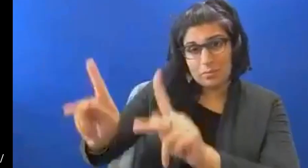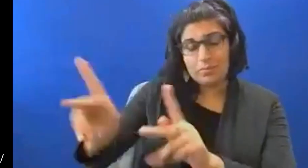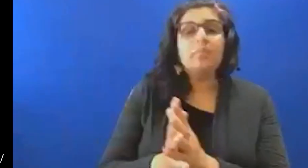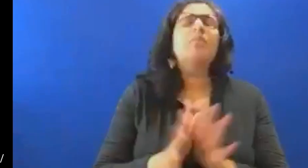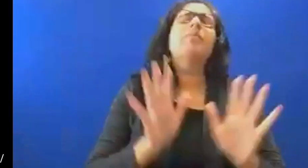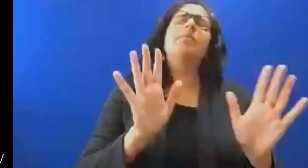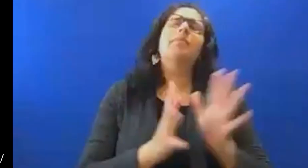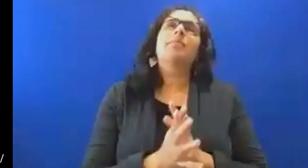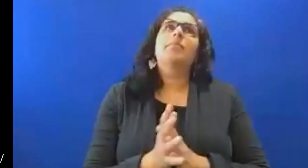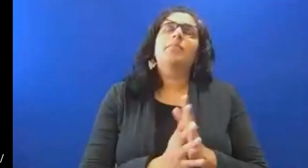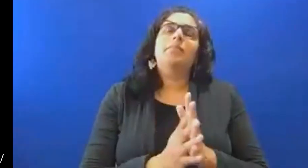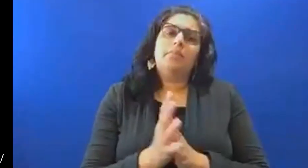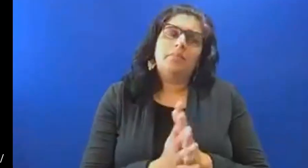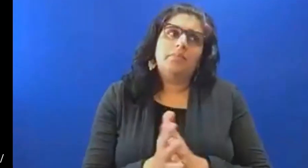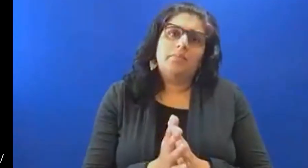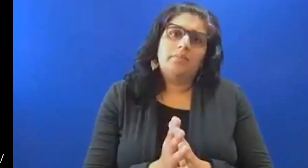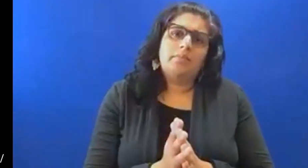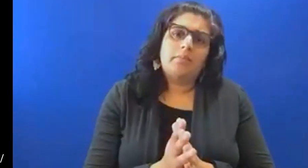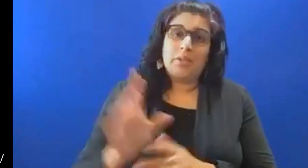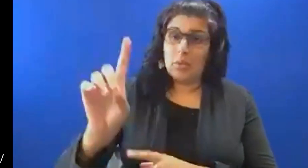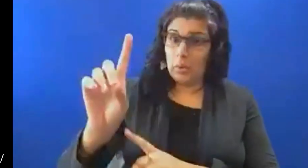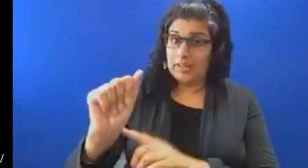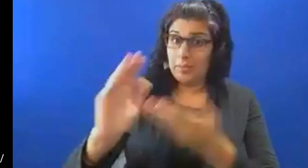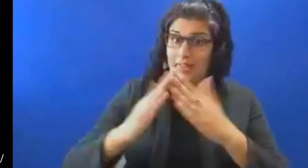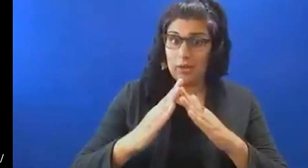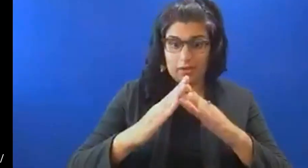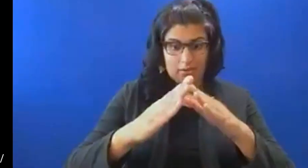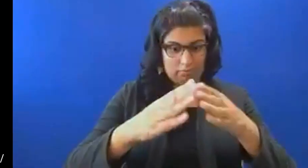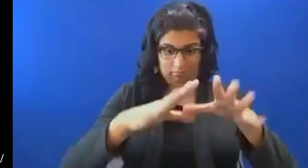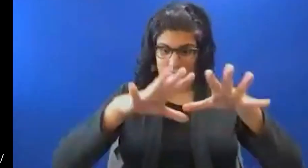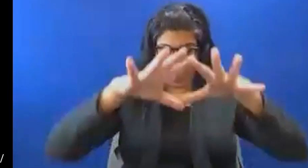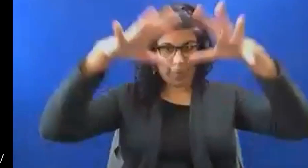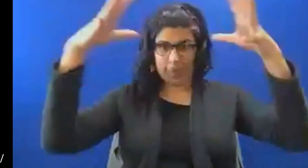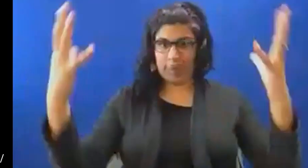How is the disability community, this broad disability community, evolving?